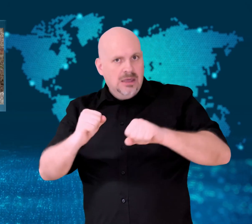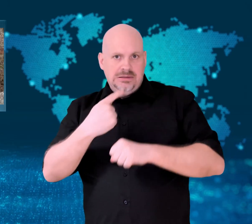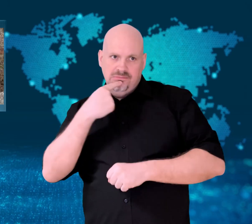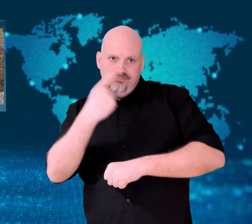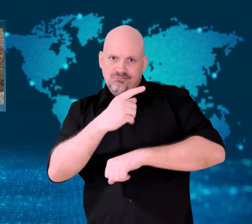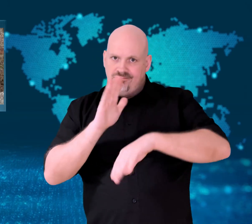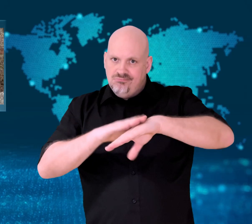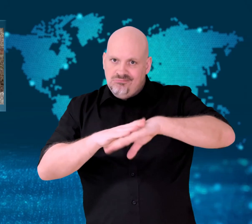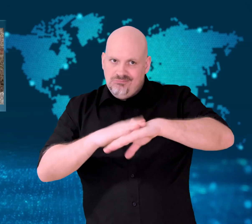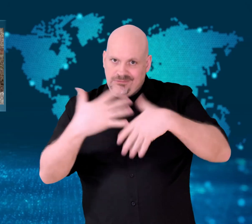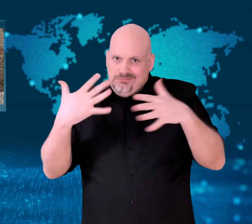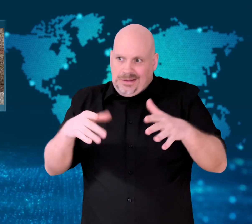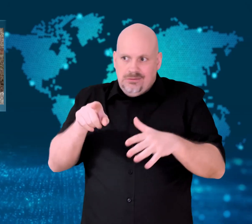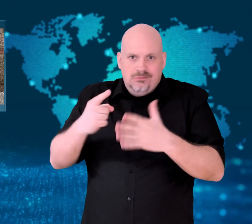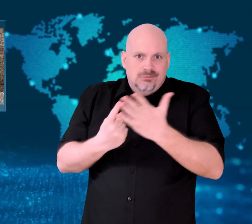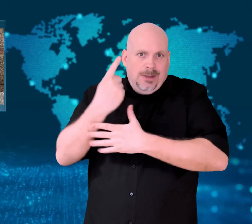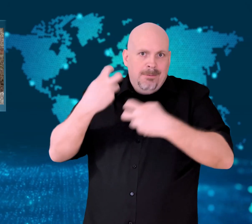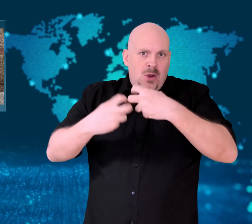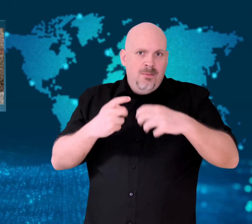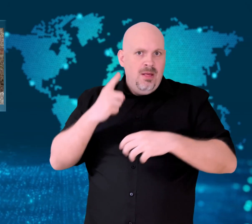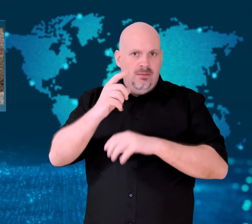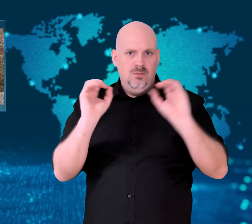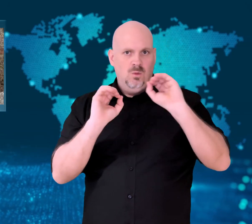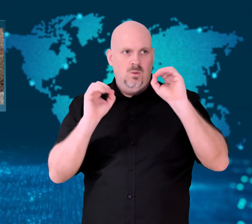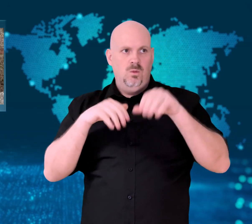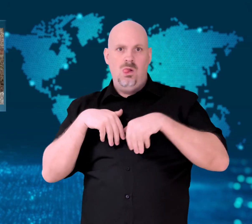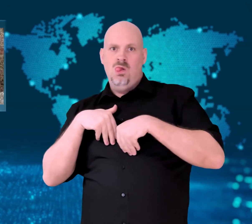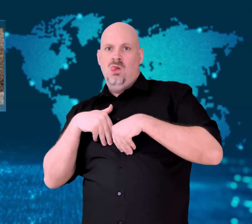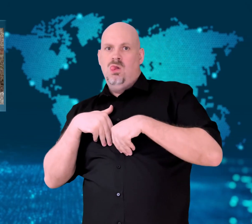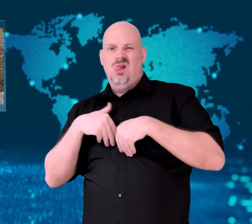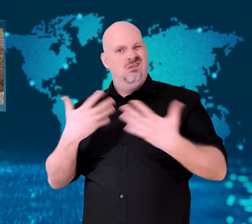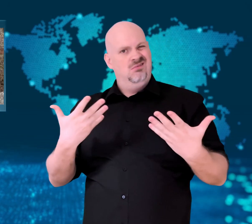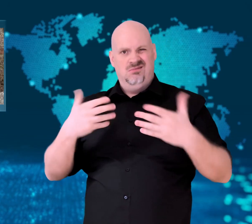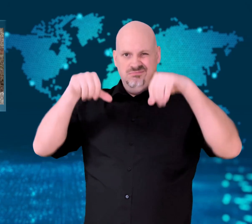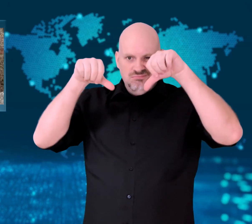immediately report the missile’s accidental launch.